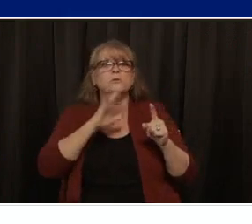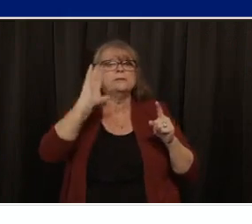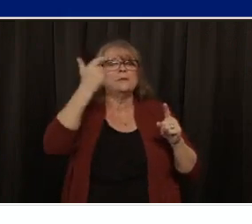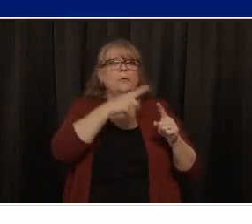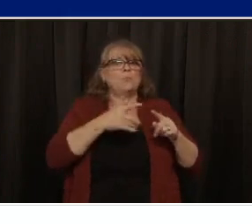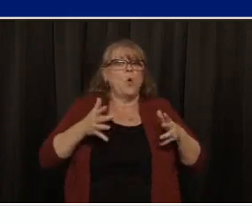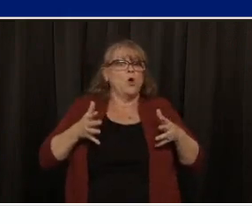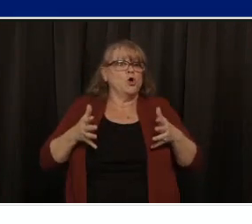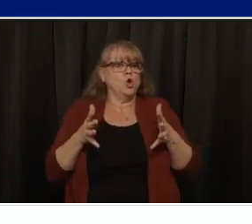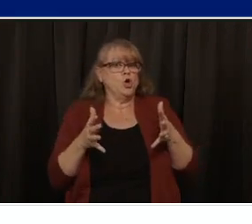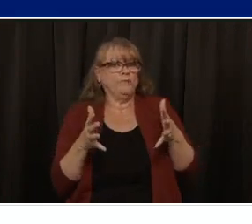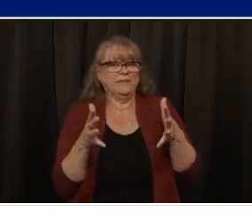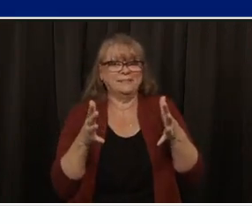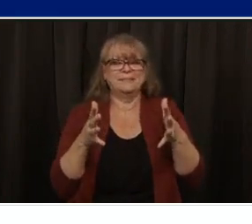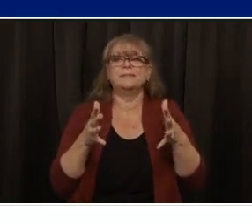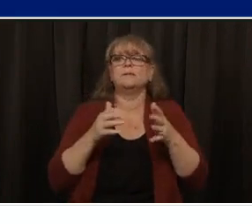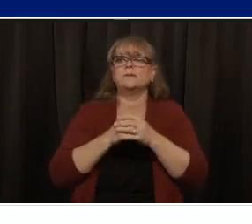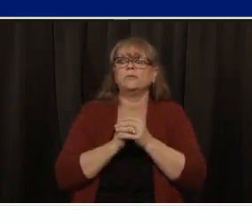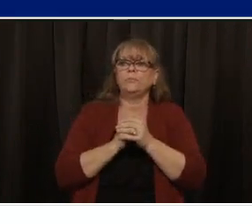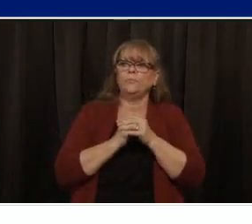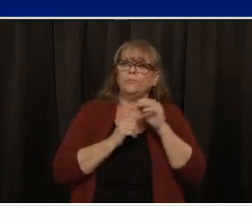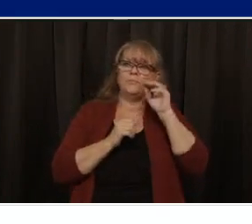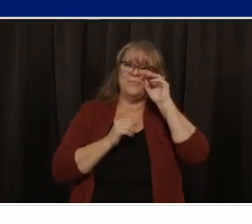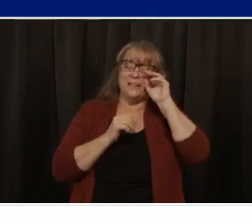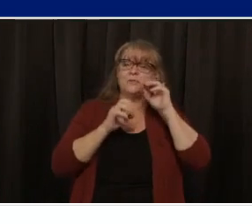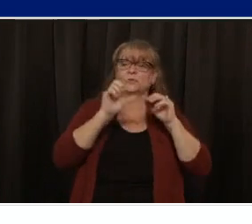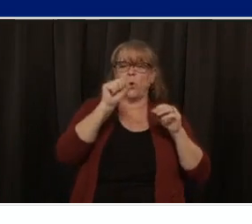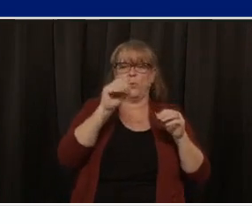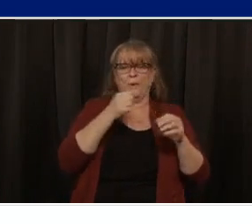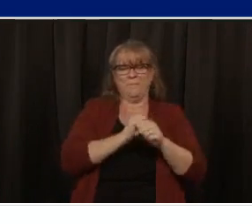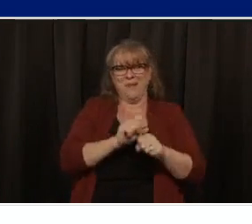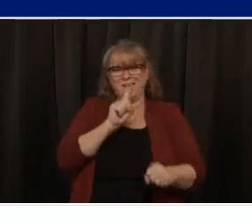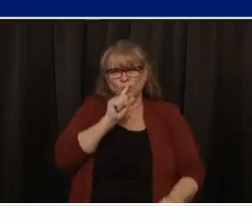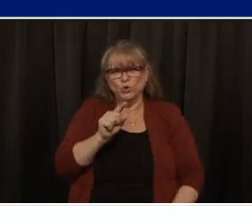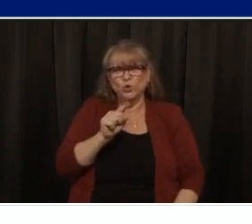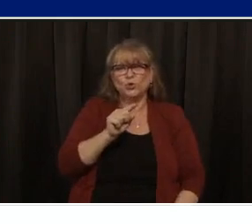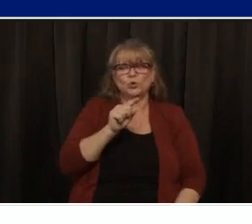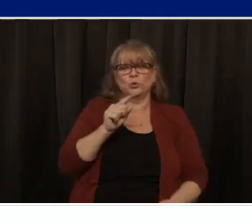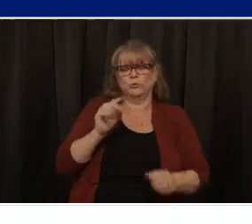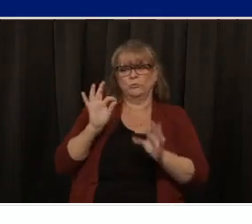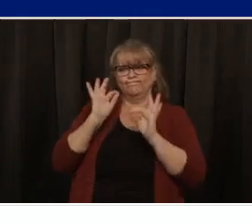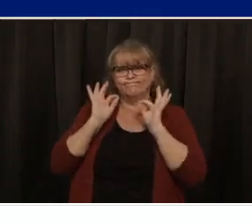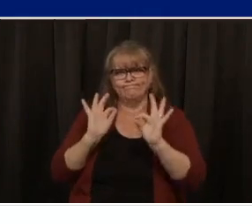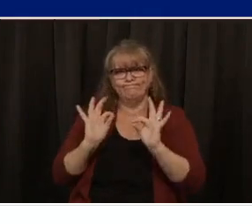sure that we build the right processes in place to keep things safe for everybody using these sites.